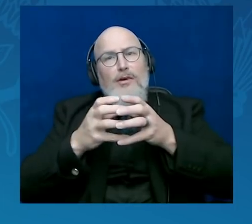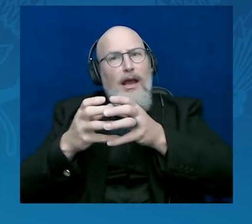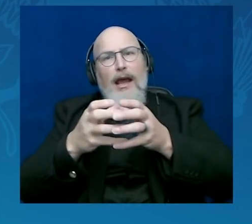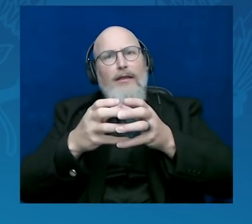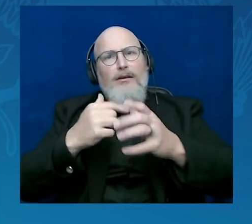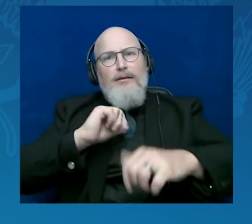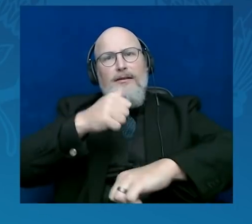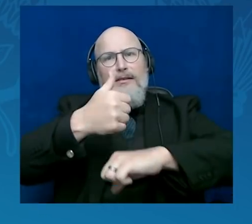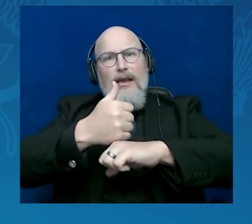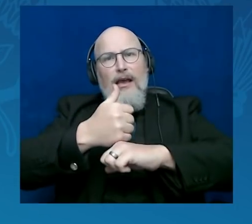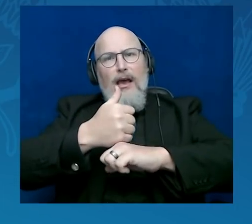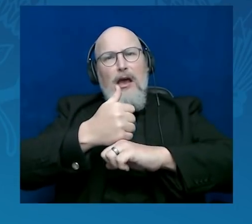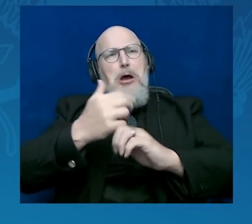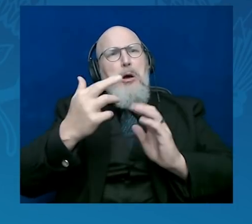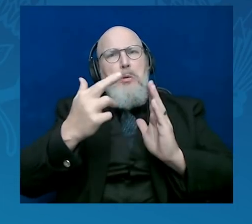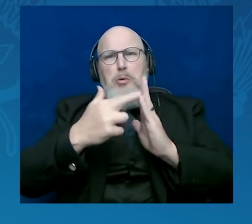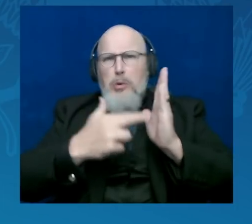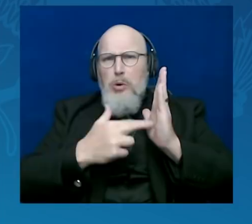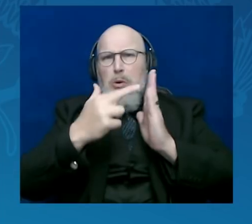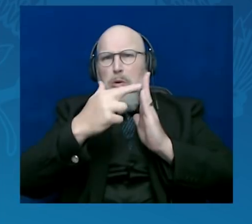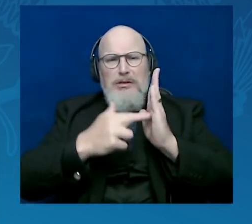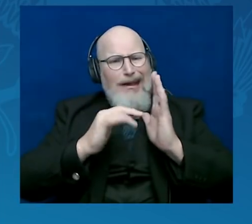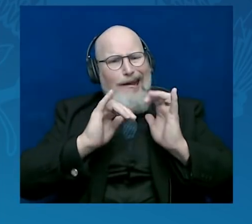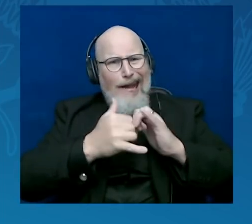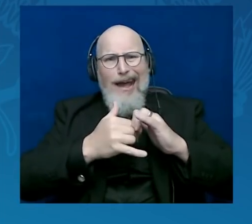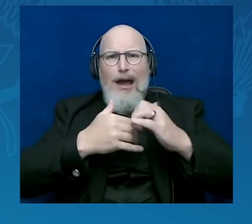norms that have governed ever since.